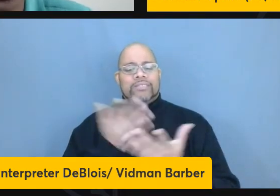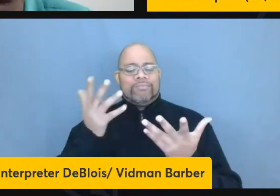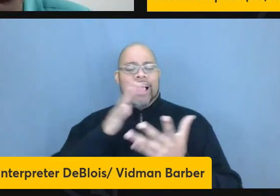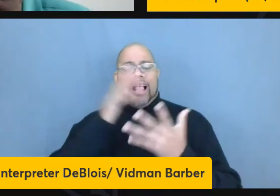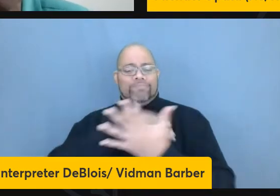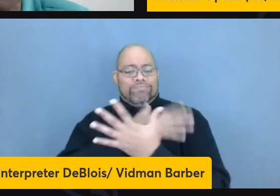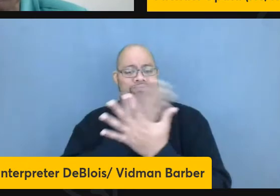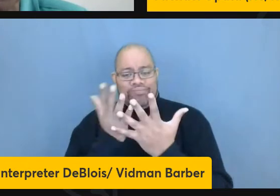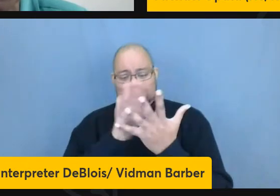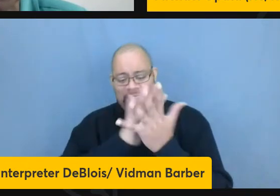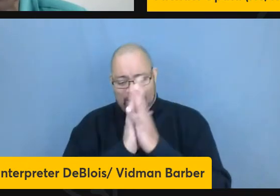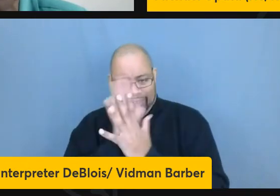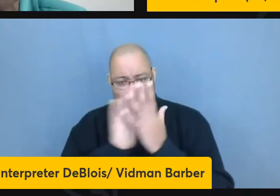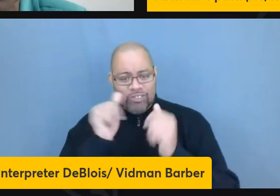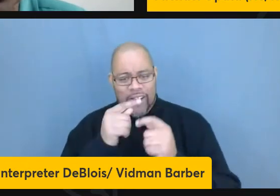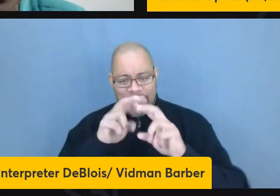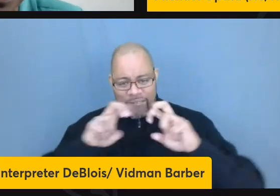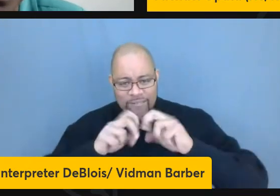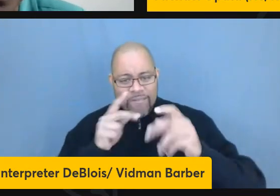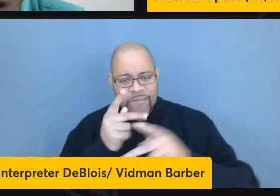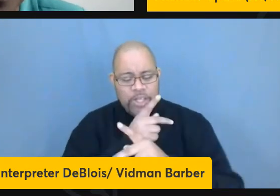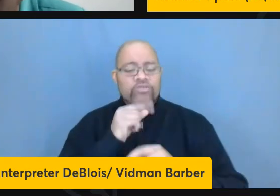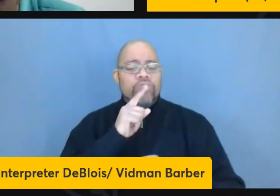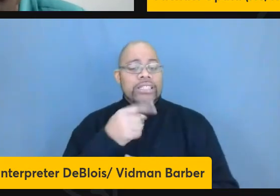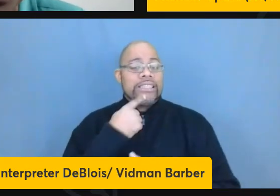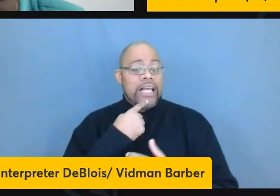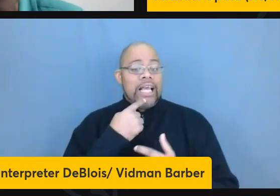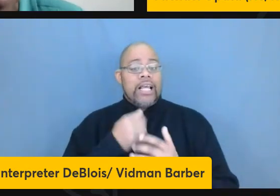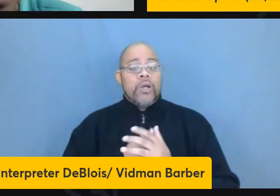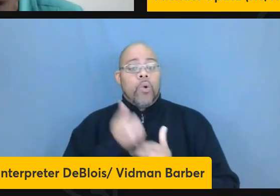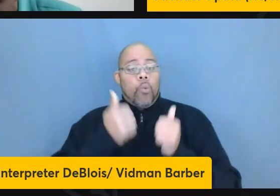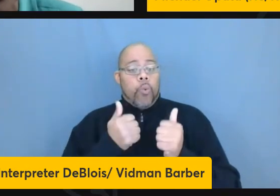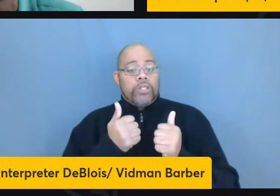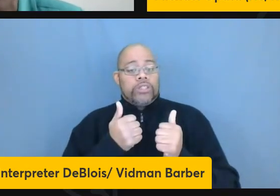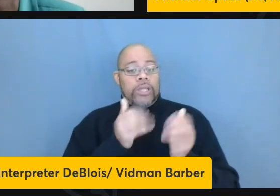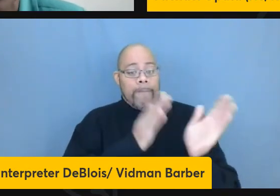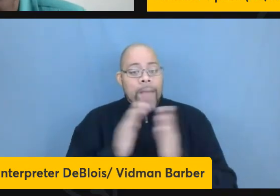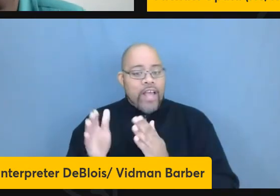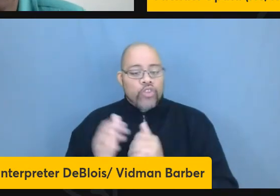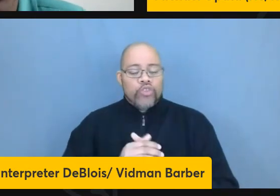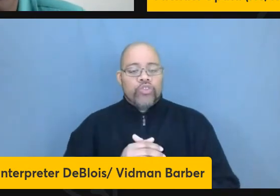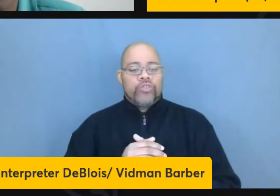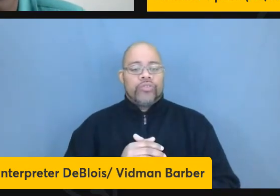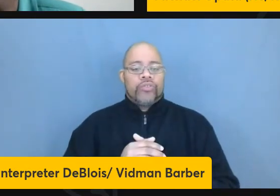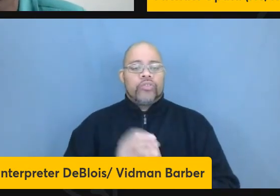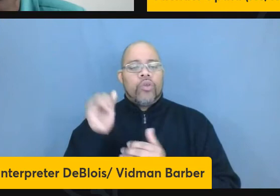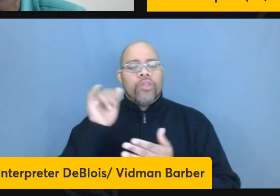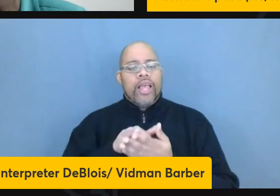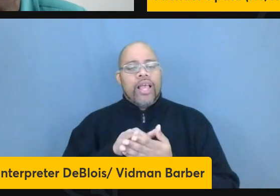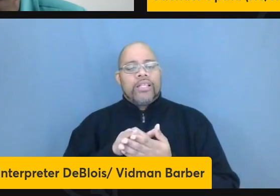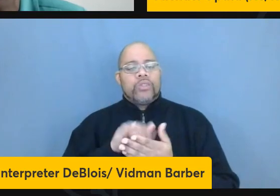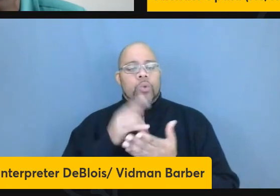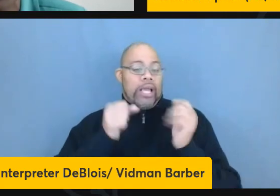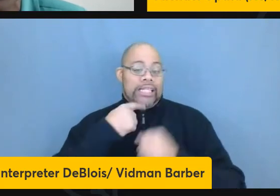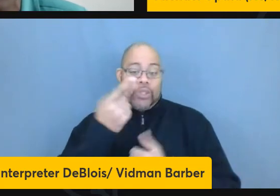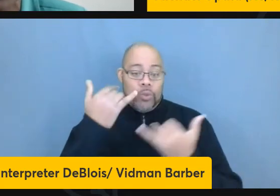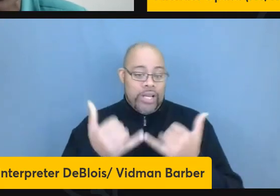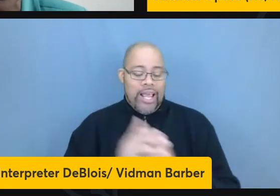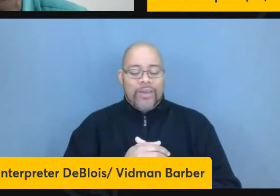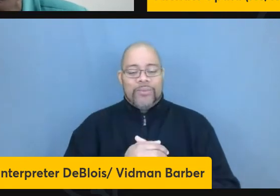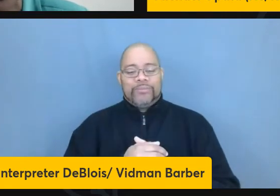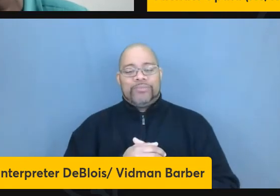through to really say, what are the patterns? So that's, that's all I can tell you at this early stage. Yeah.